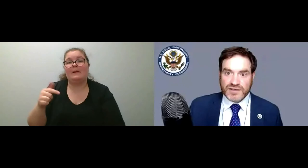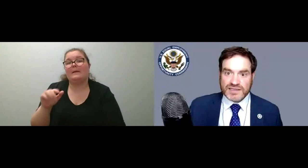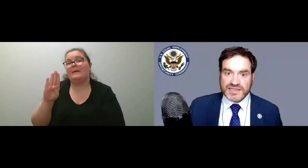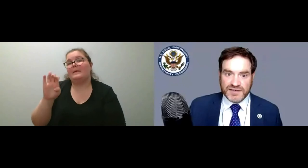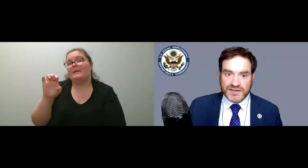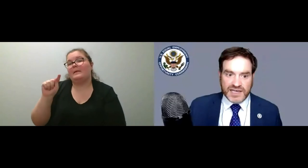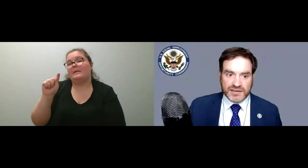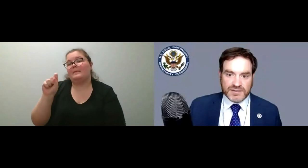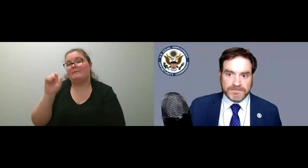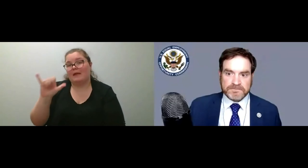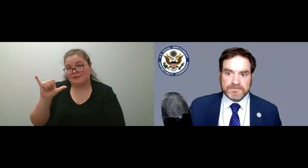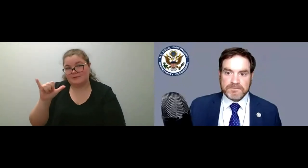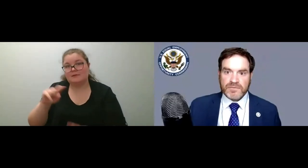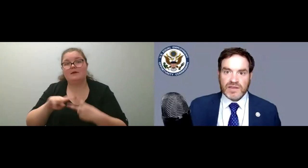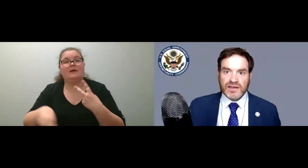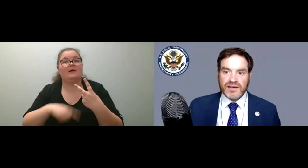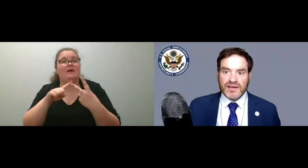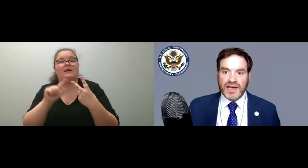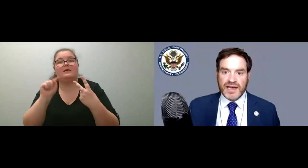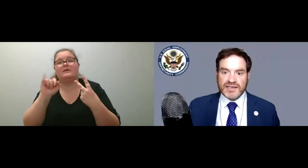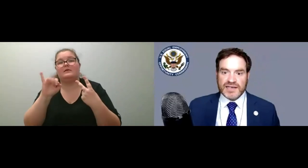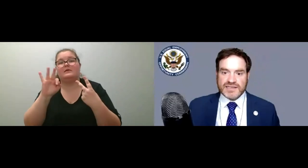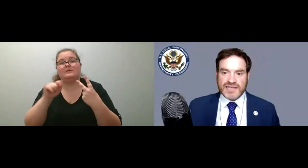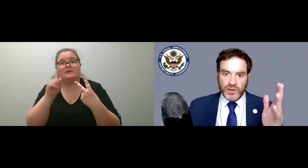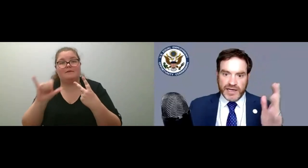to Tiffany and take it away.